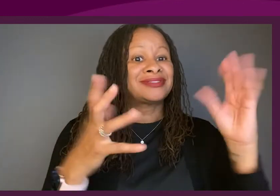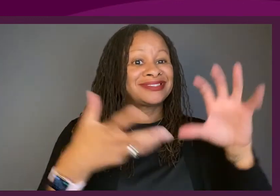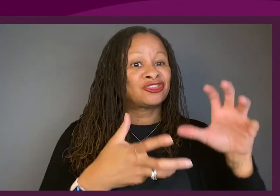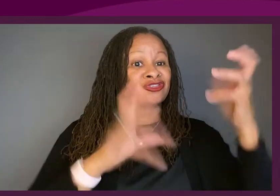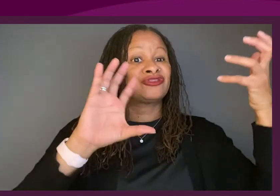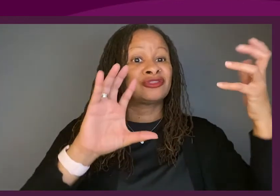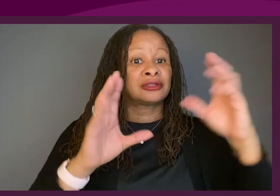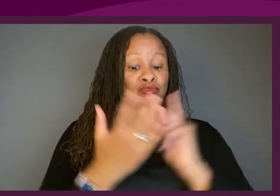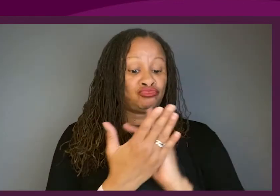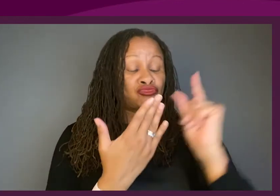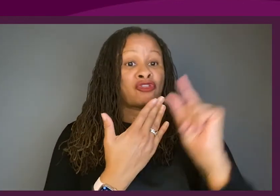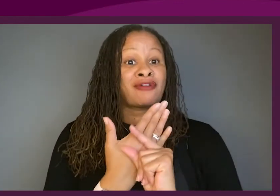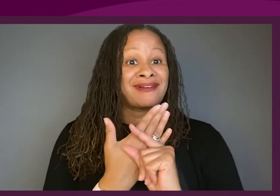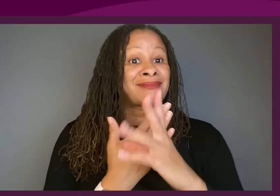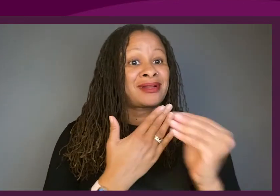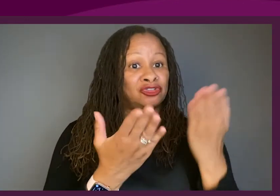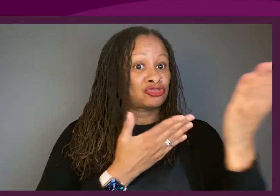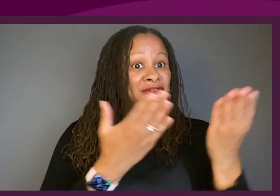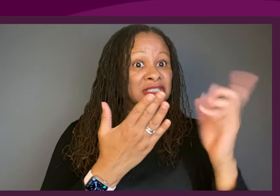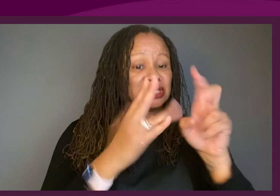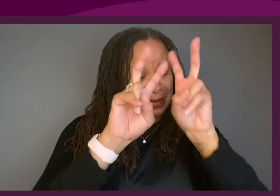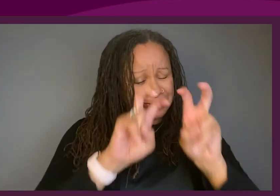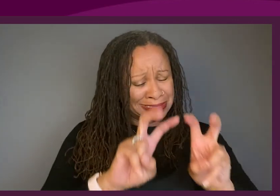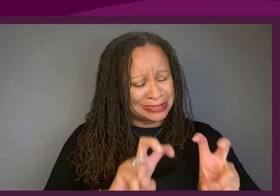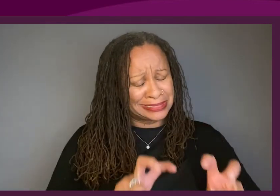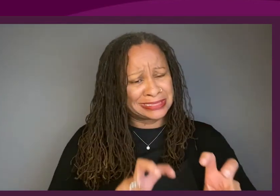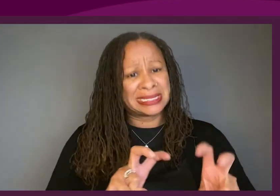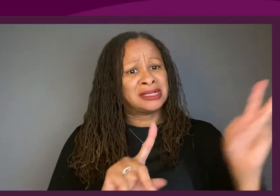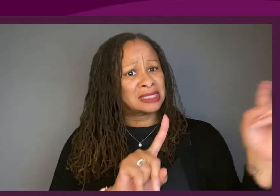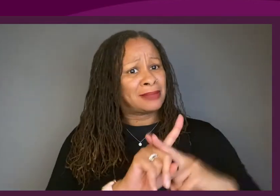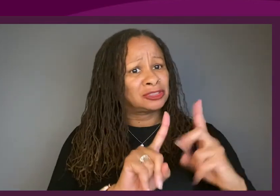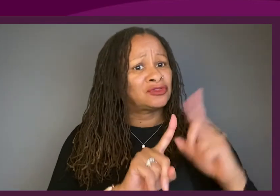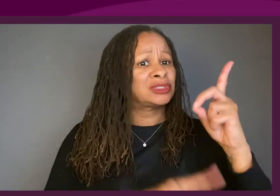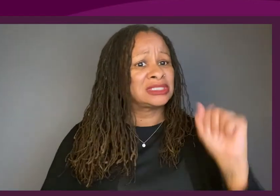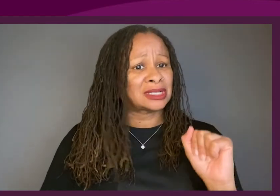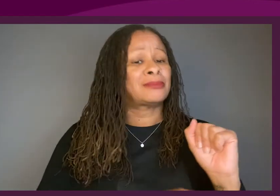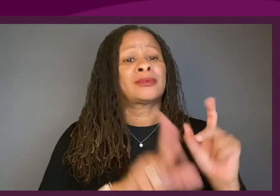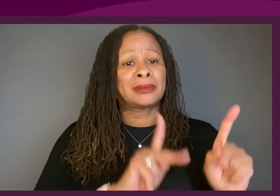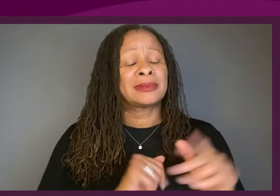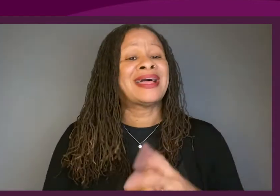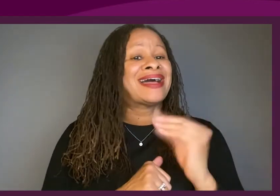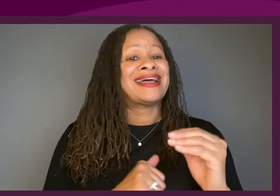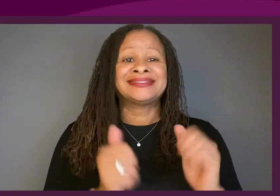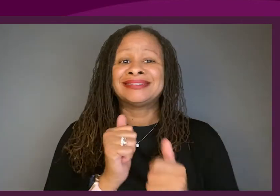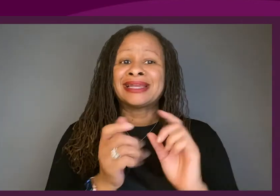imperative for equally effective communication access.